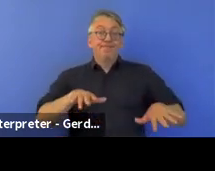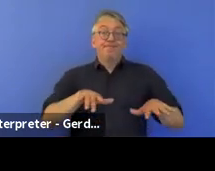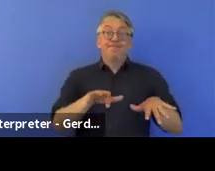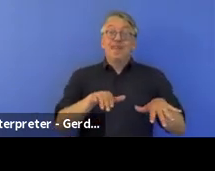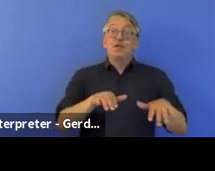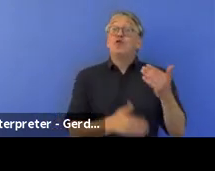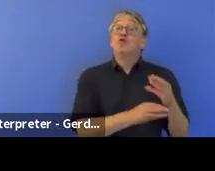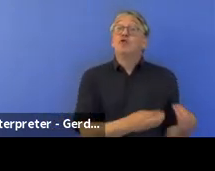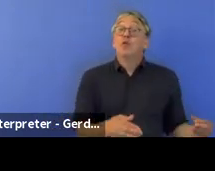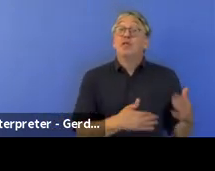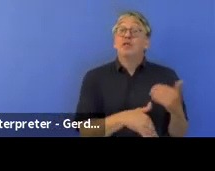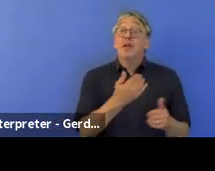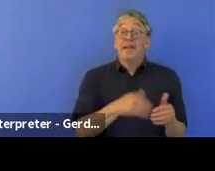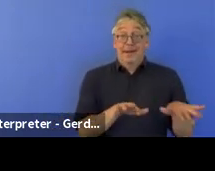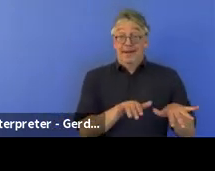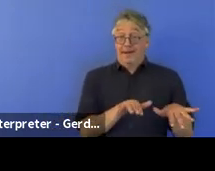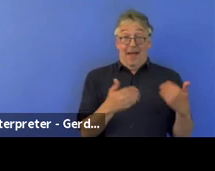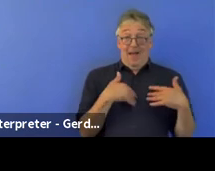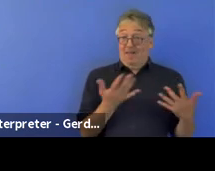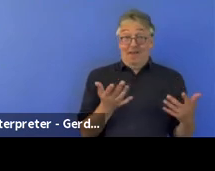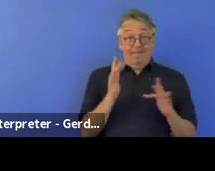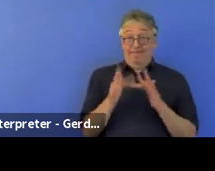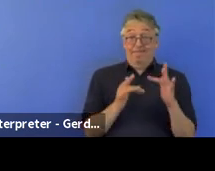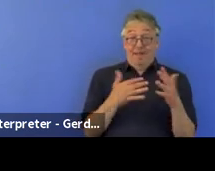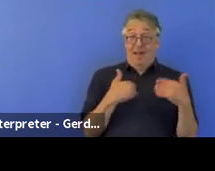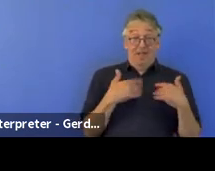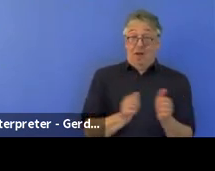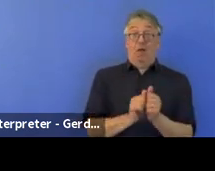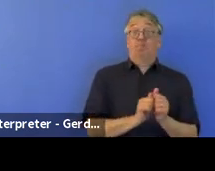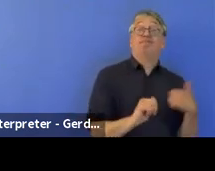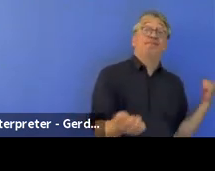spoken to us about issues of violence, the